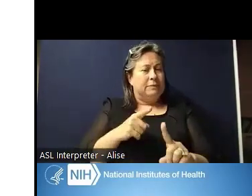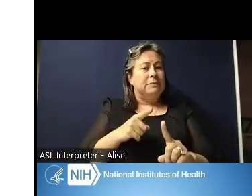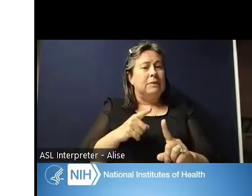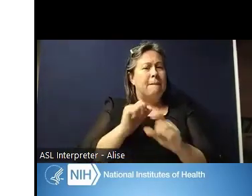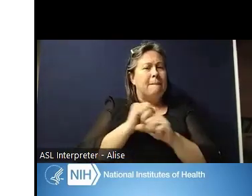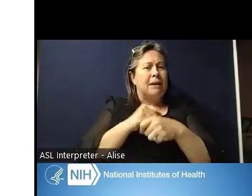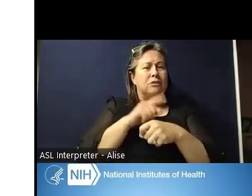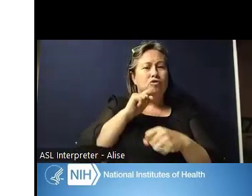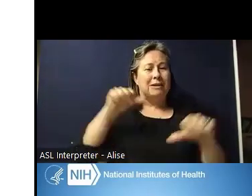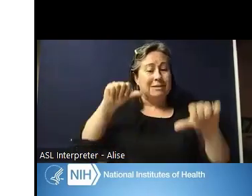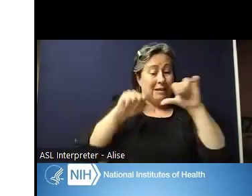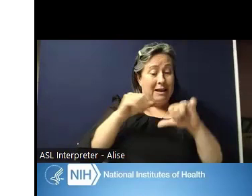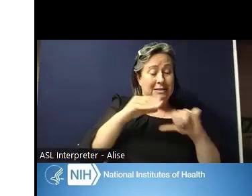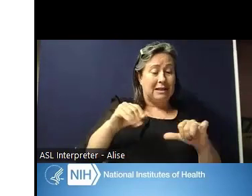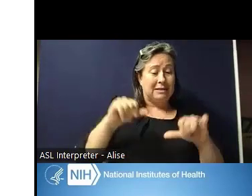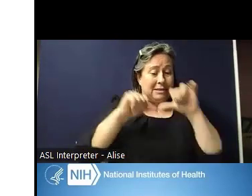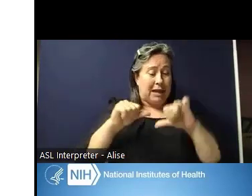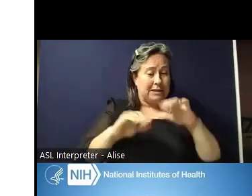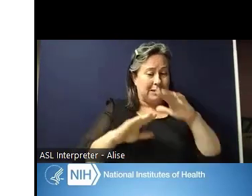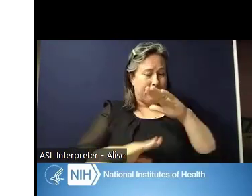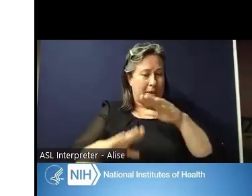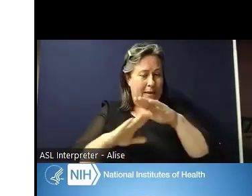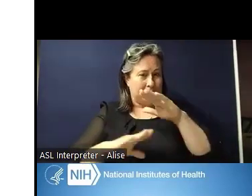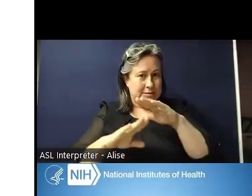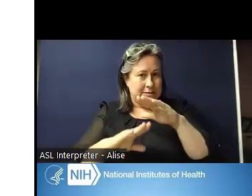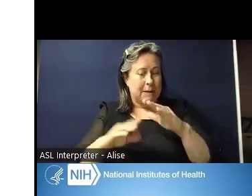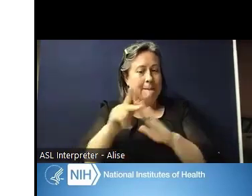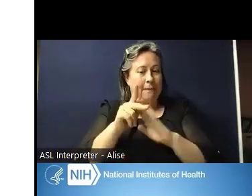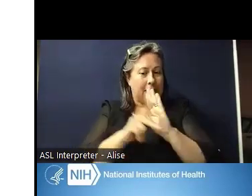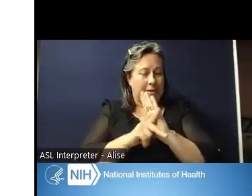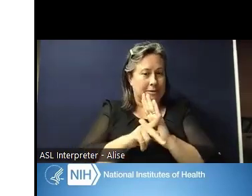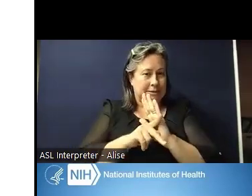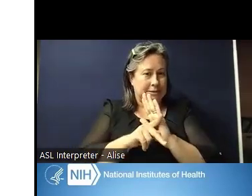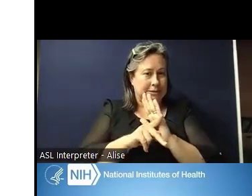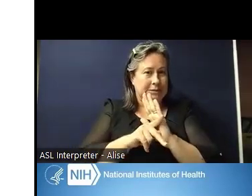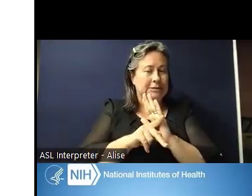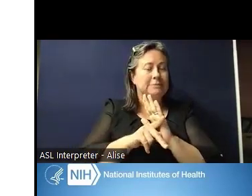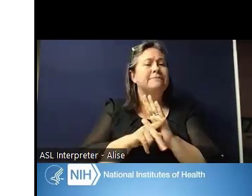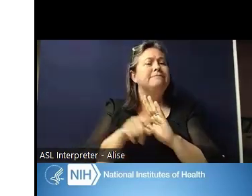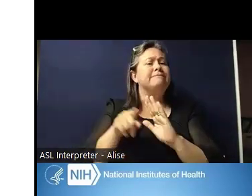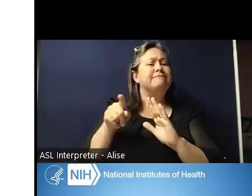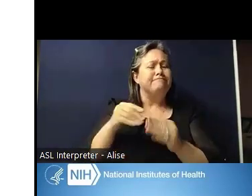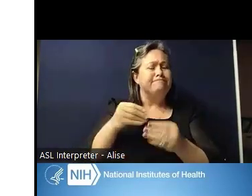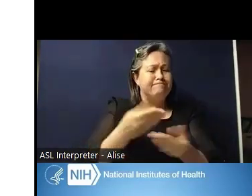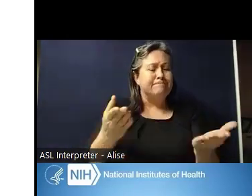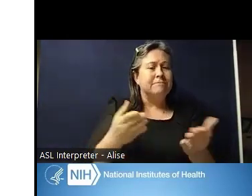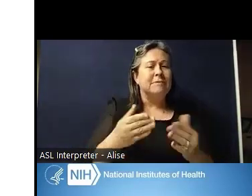and science-based policy making. Scientific collaborations are encouraged,